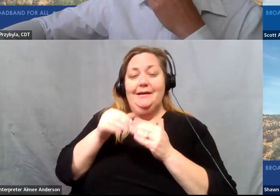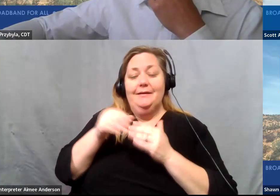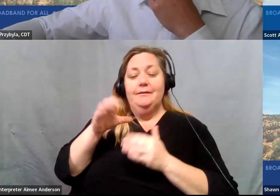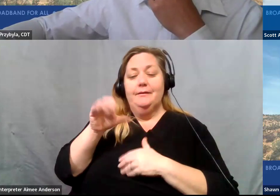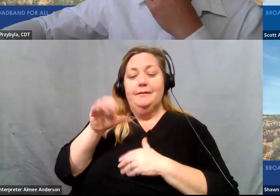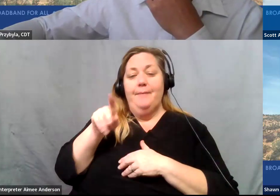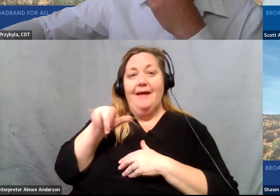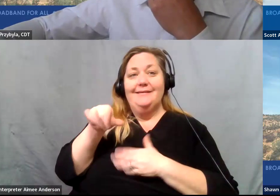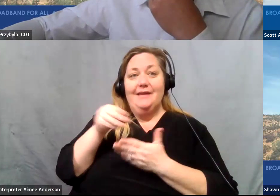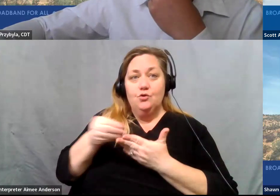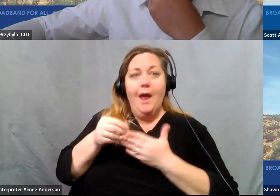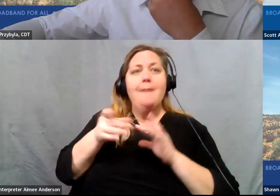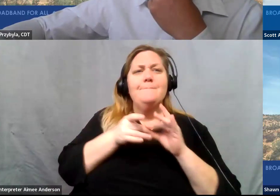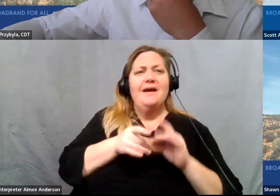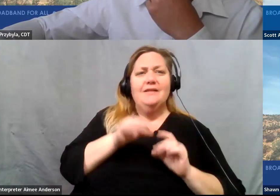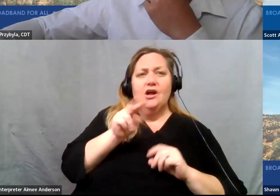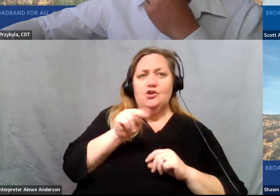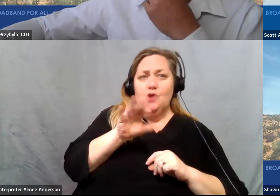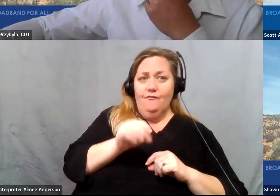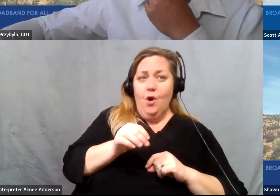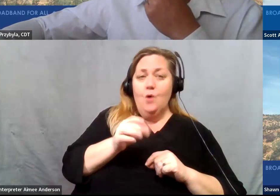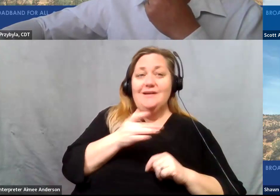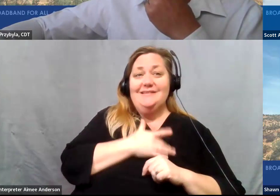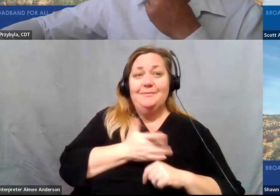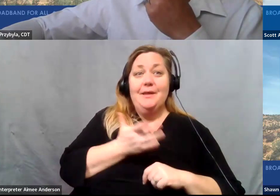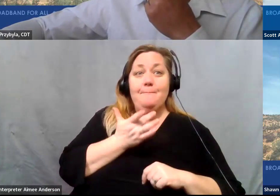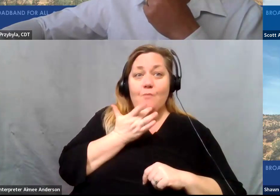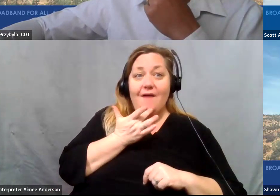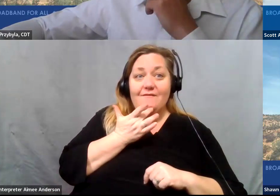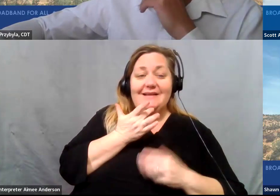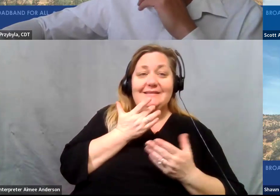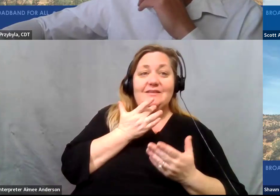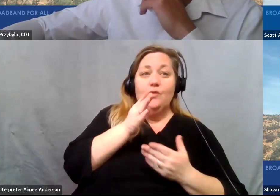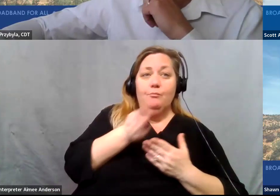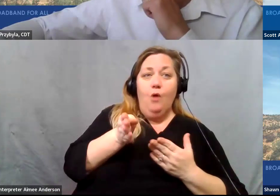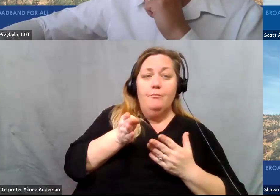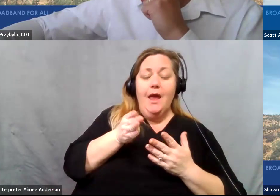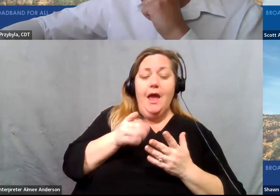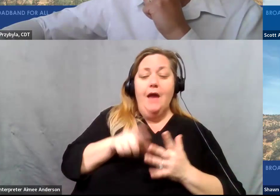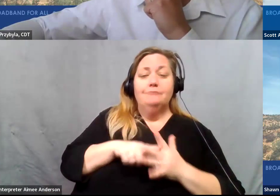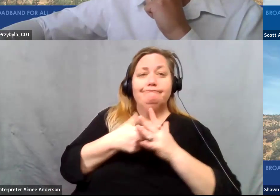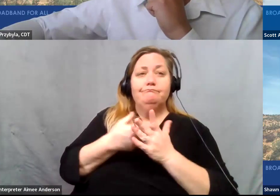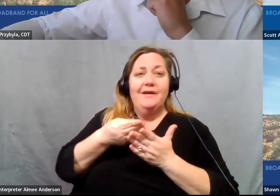based on the NOFO, typically the preferences for broadband deployment efforts to be funded by other